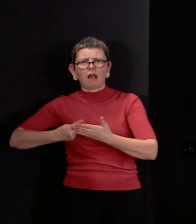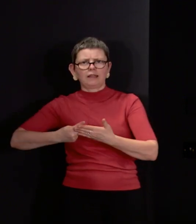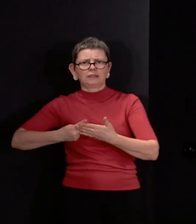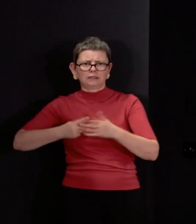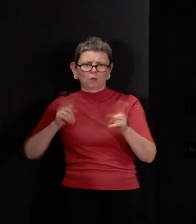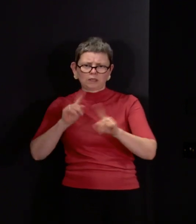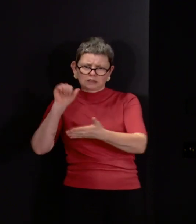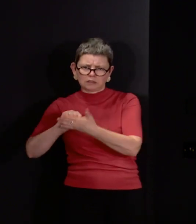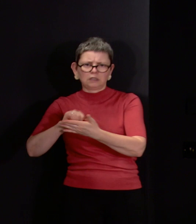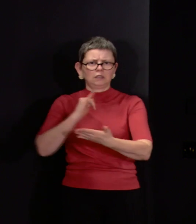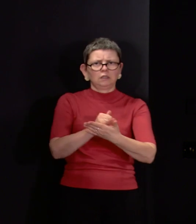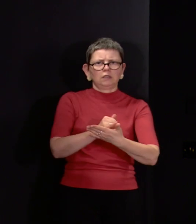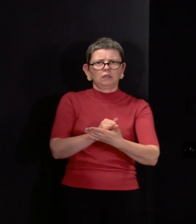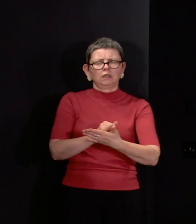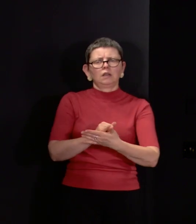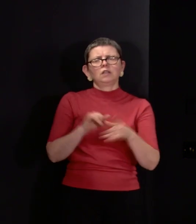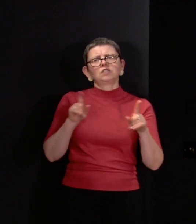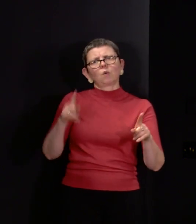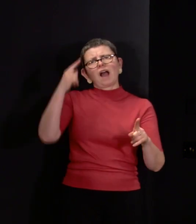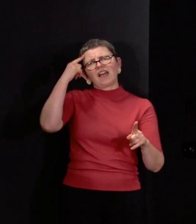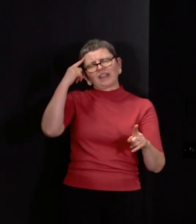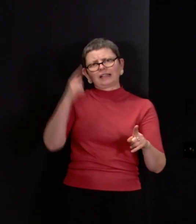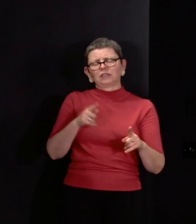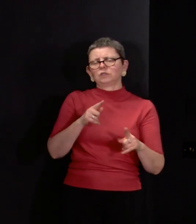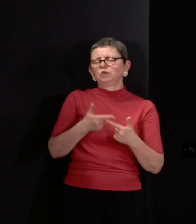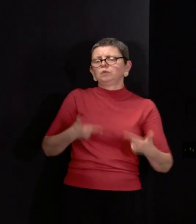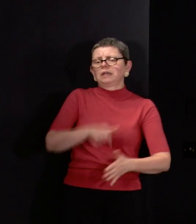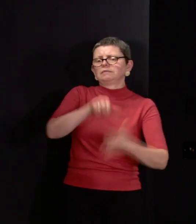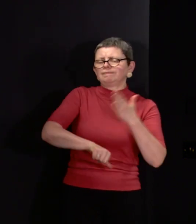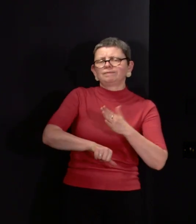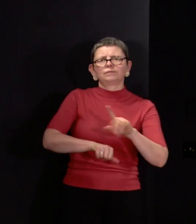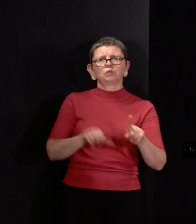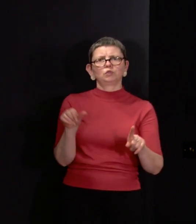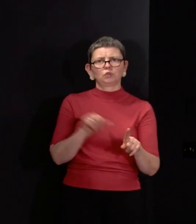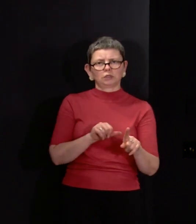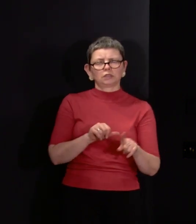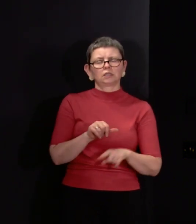seek to be overly prescriptive. I would come back to my plea for everybody to act with